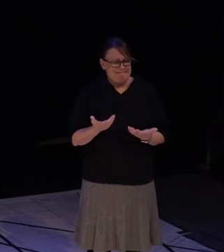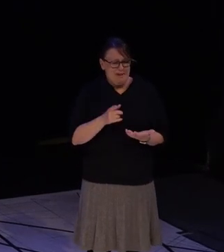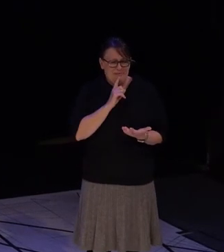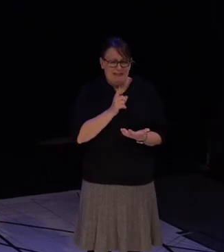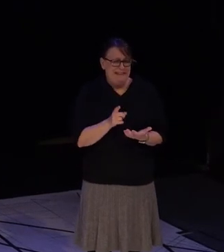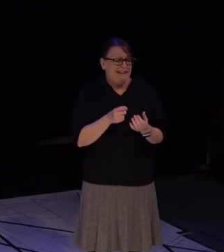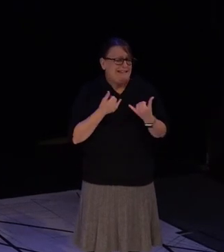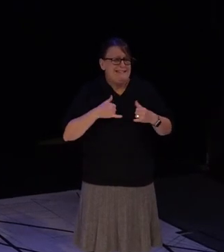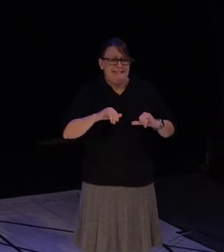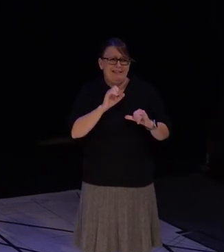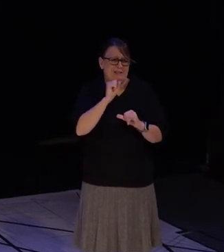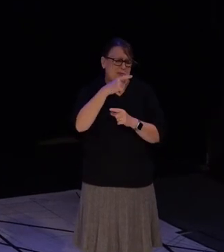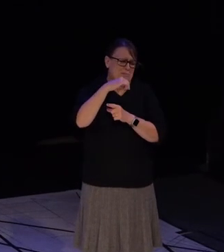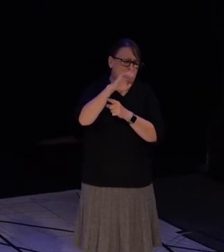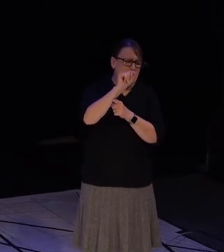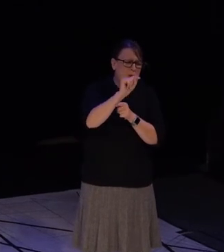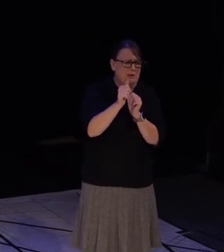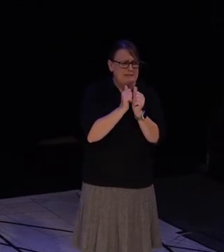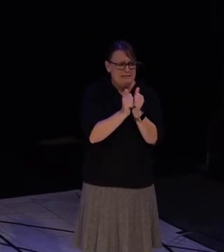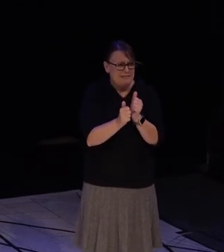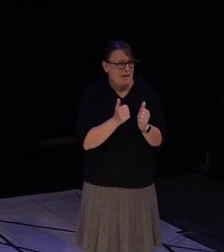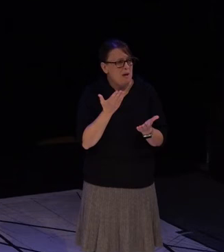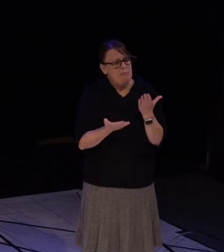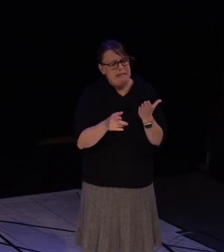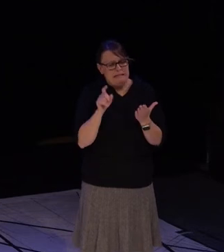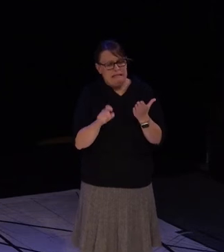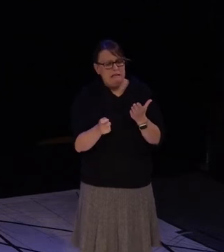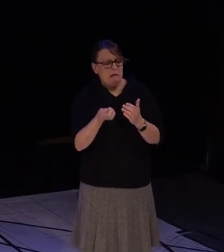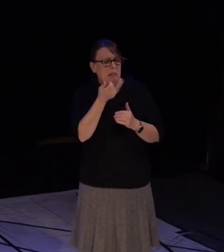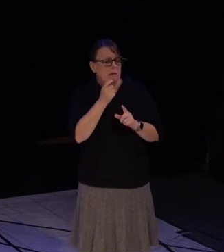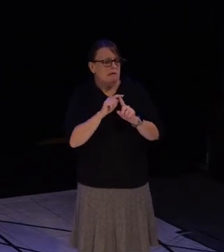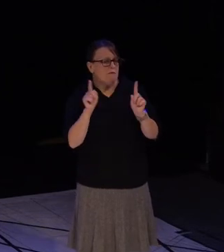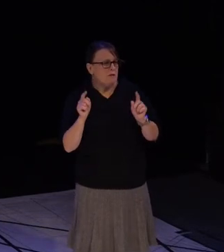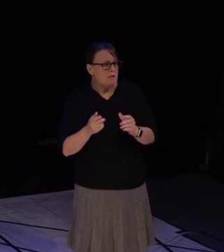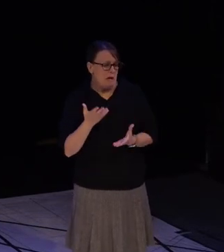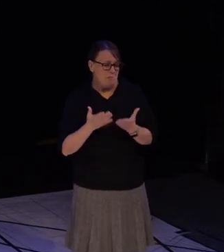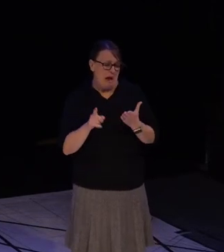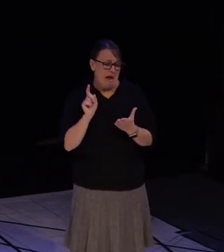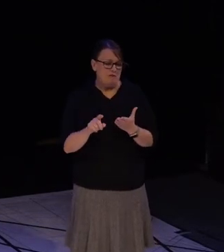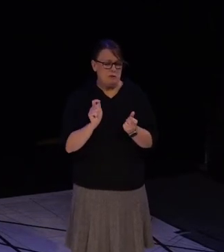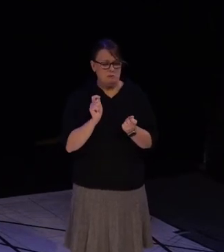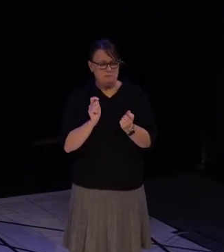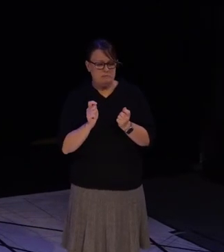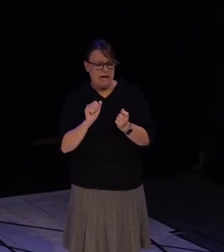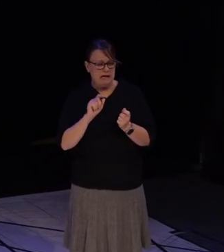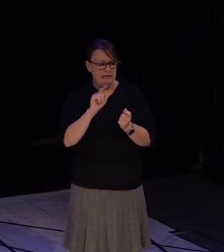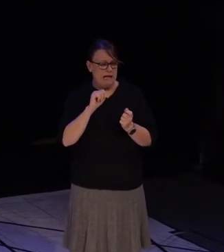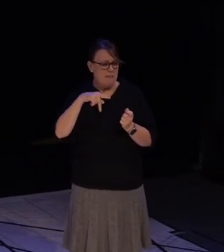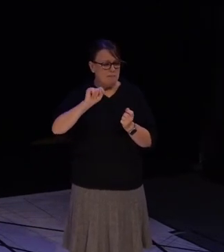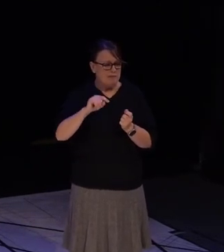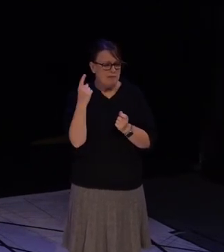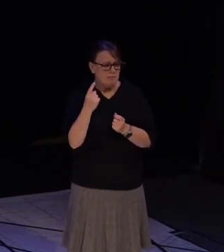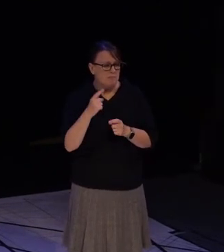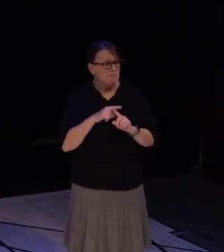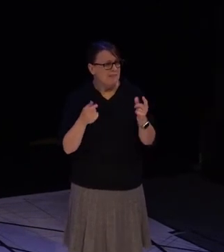It might have to be executed a little differently. We might have to adapt a little bit. But it's still sport.